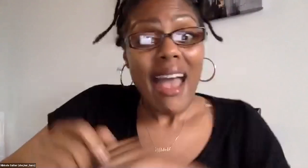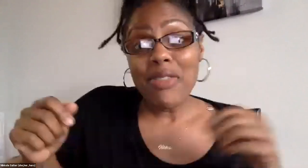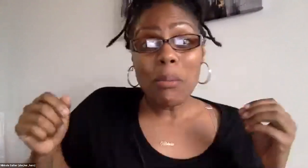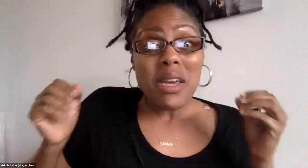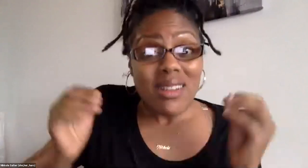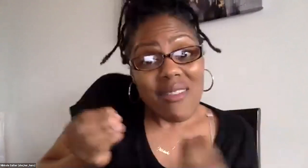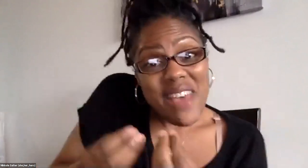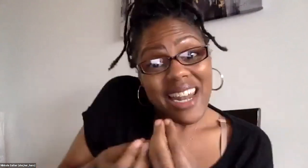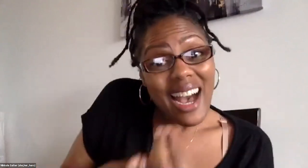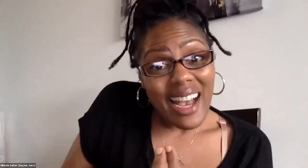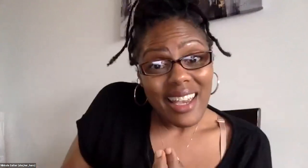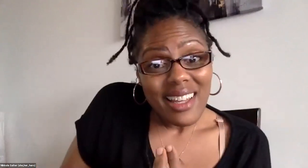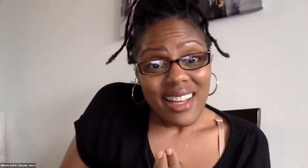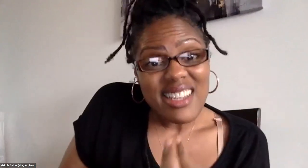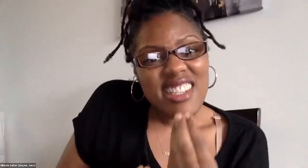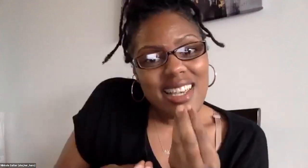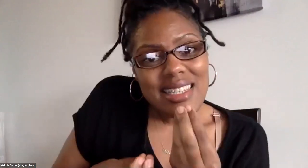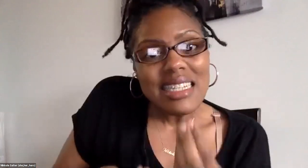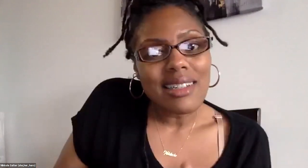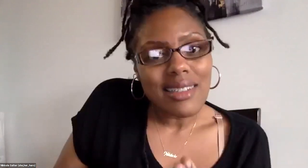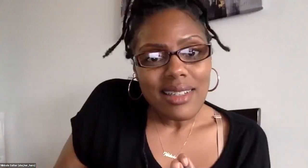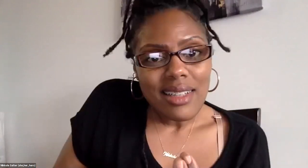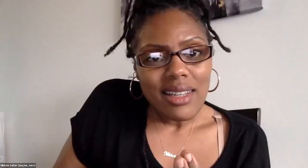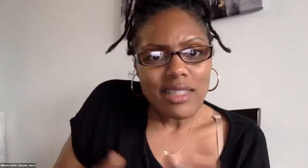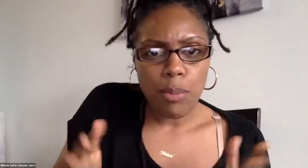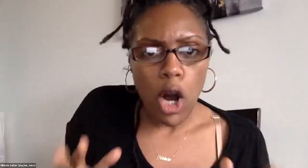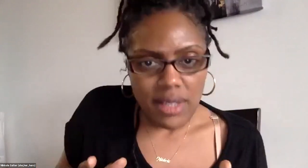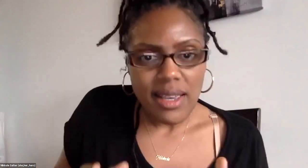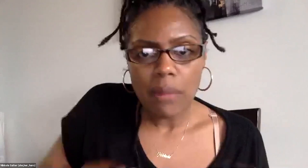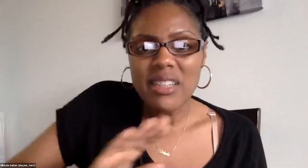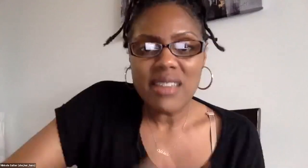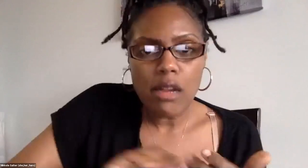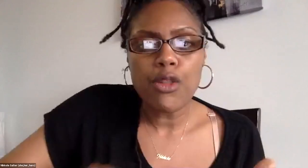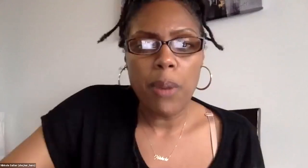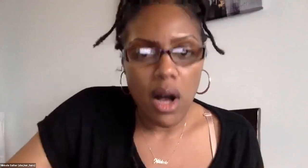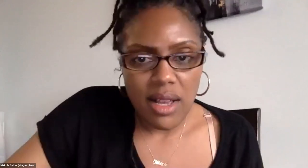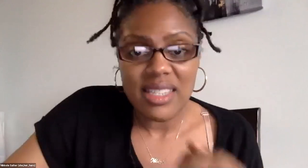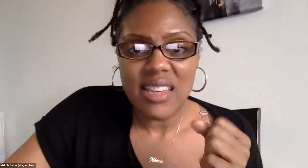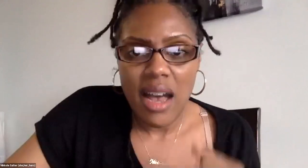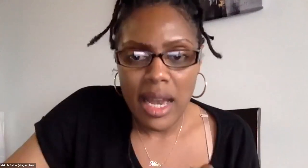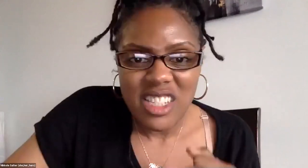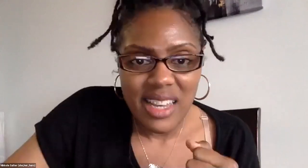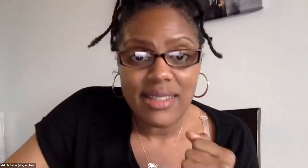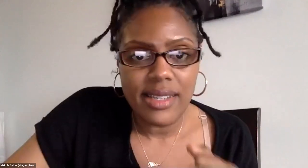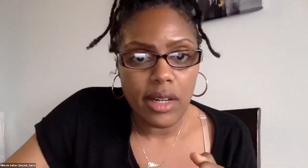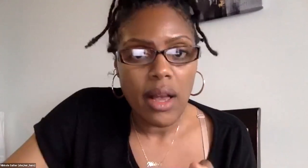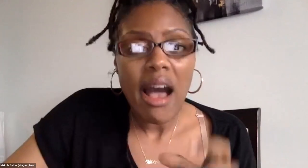and the middle of that eye is still, it's a pause. I'm excited for the pause, this time to stand still.